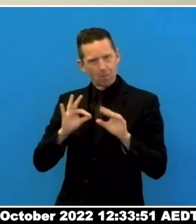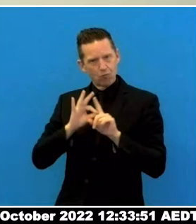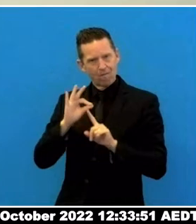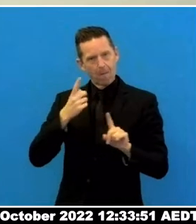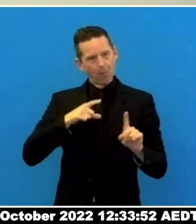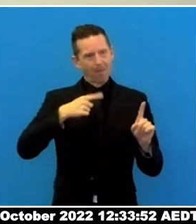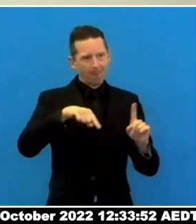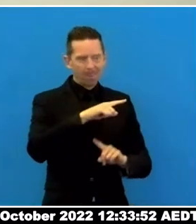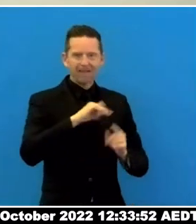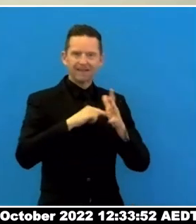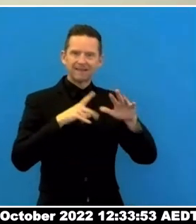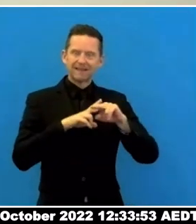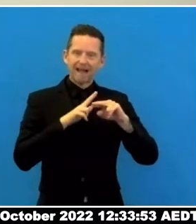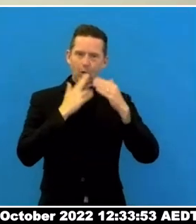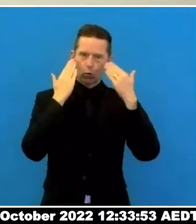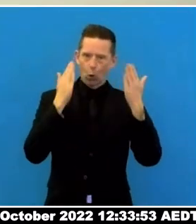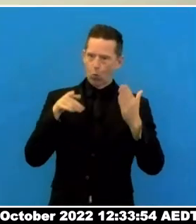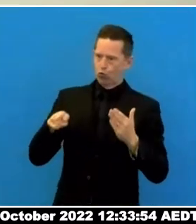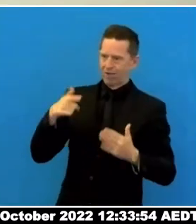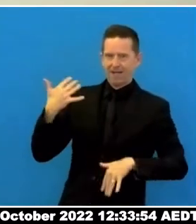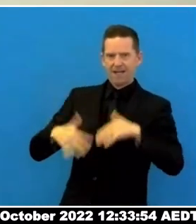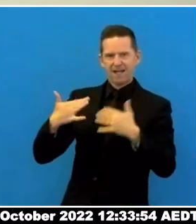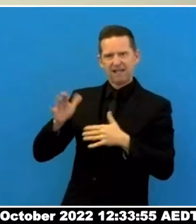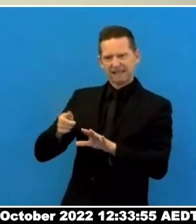People may or may not know that the classic evidence based treatment